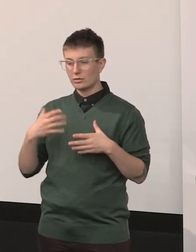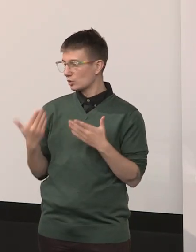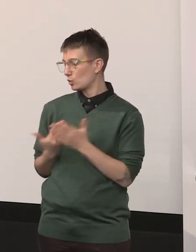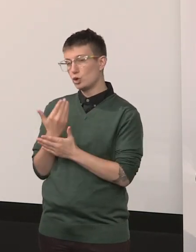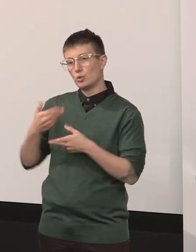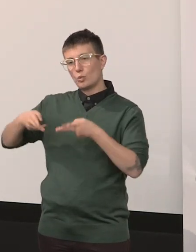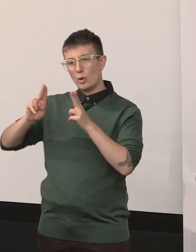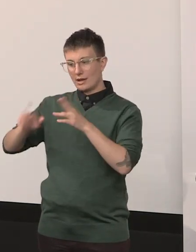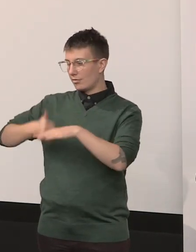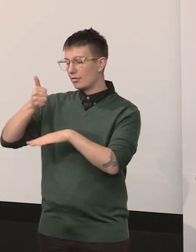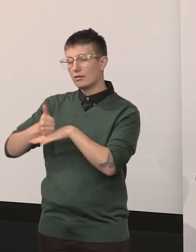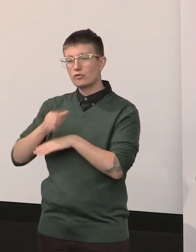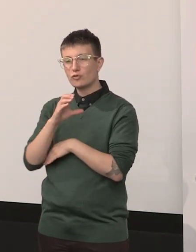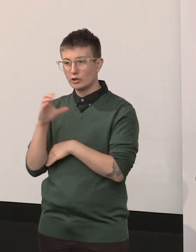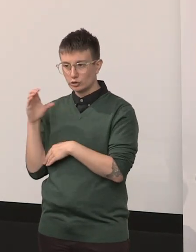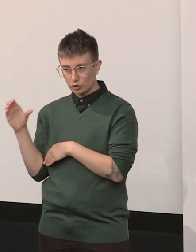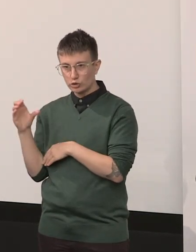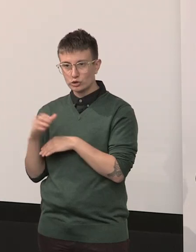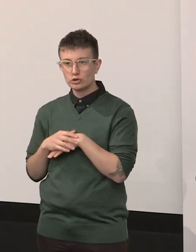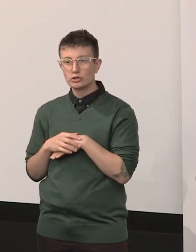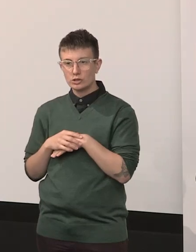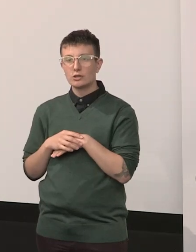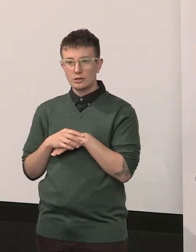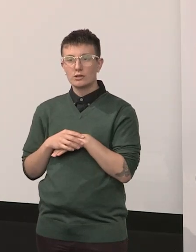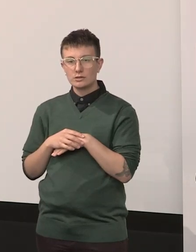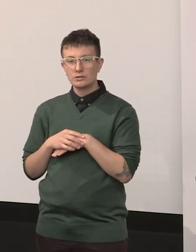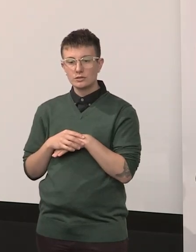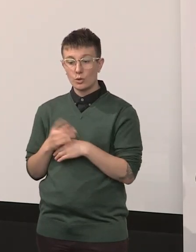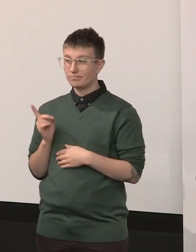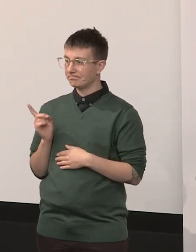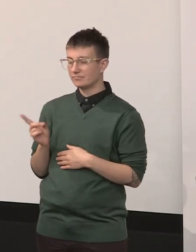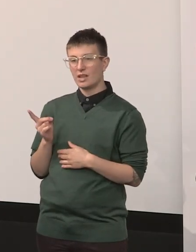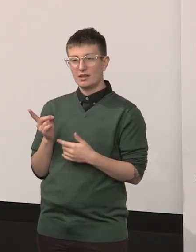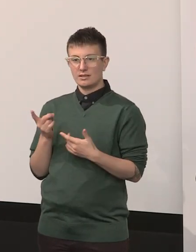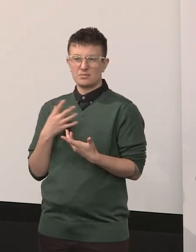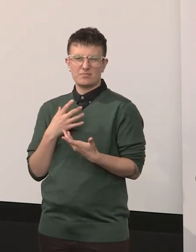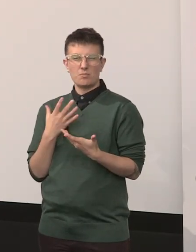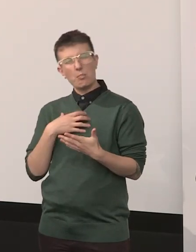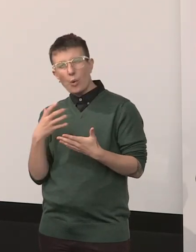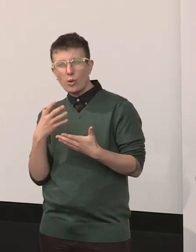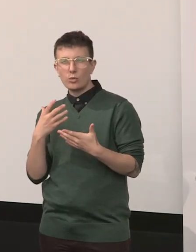There are a lot of people coming in. So, an additional facility has been stood up in Christchurch. And this is also